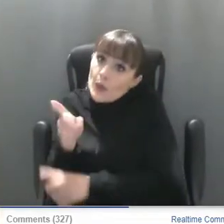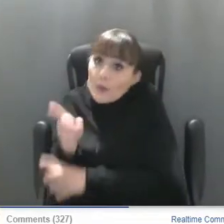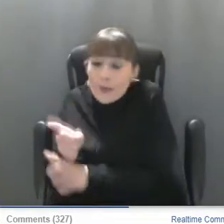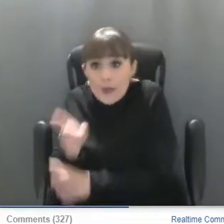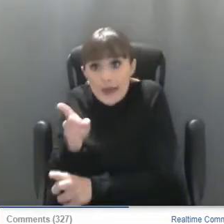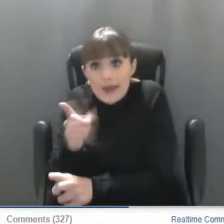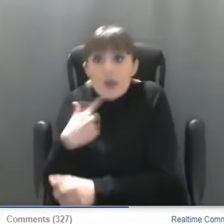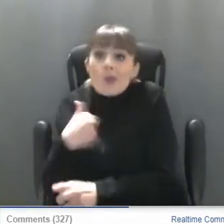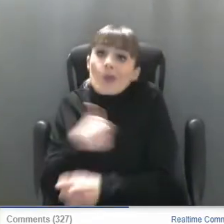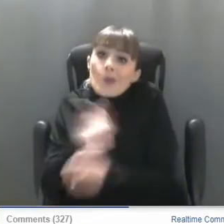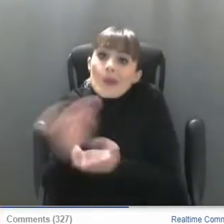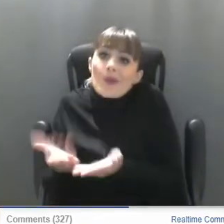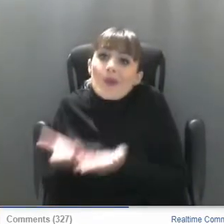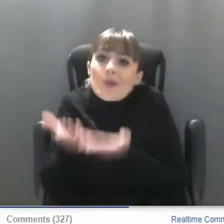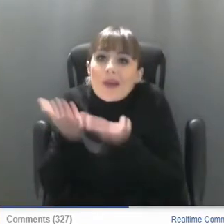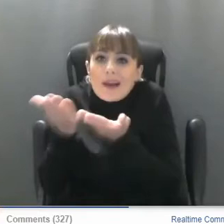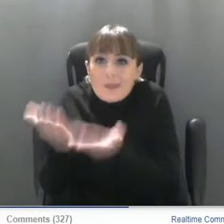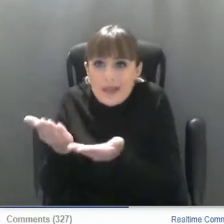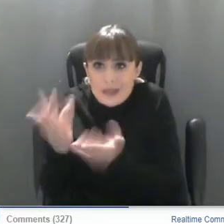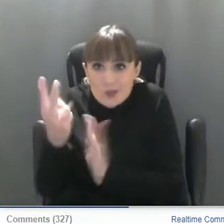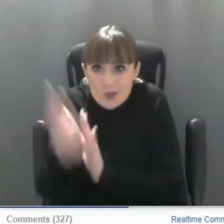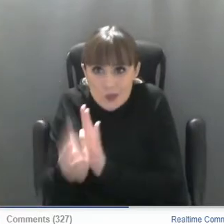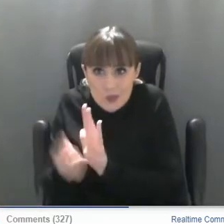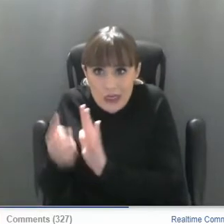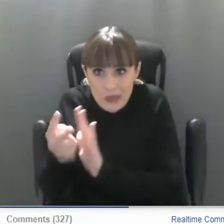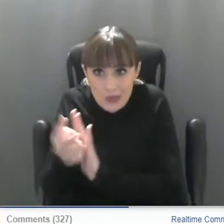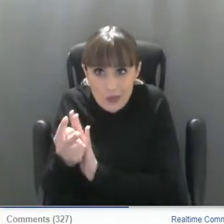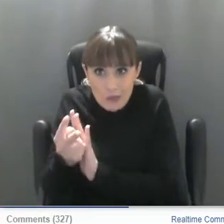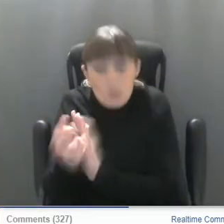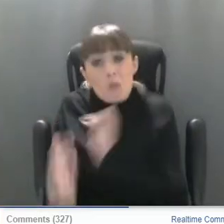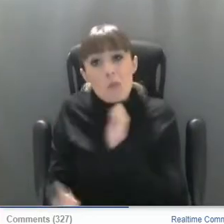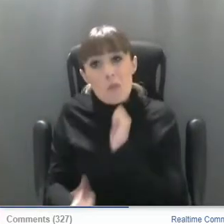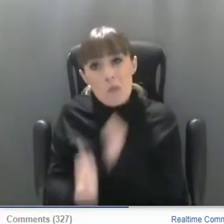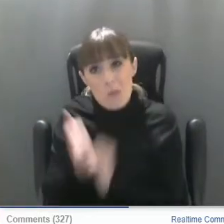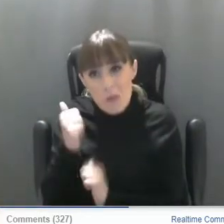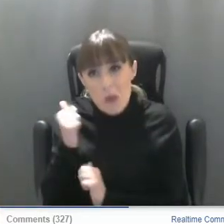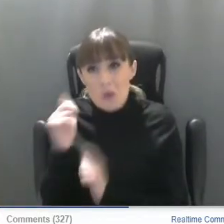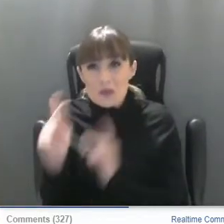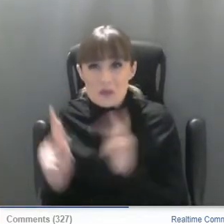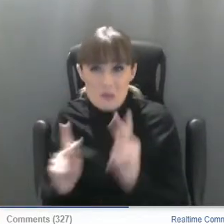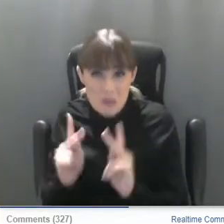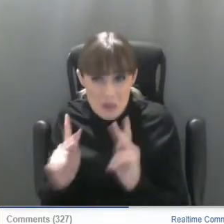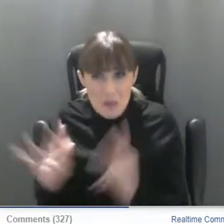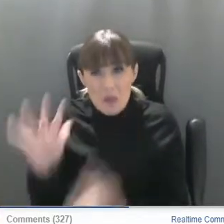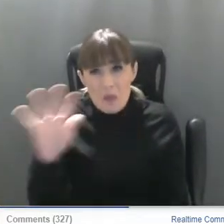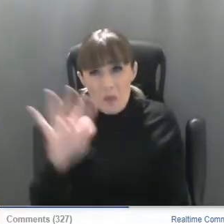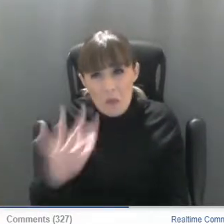our time here at the zoo, most folks do spend about roughly two hours at the zoo.